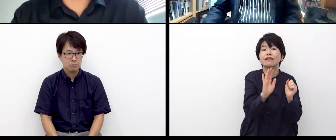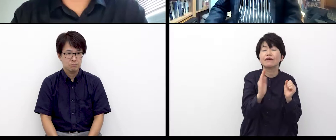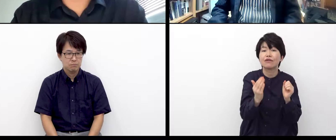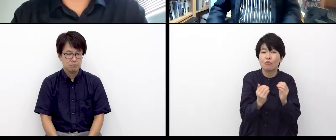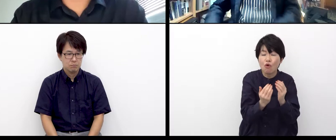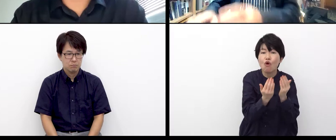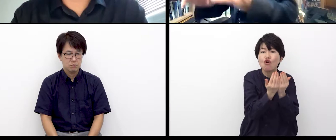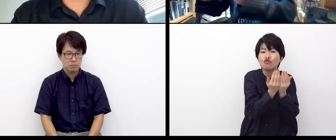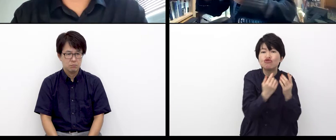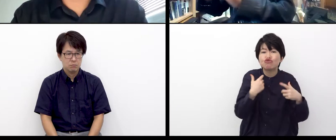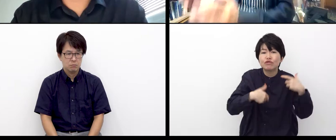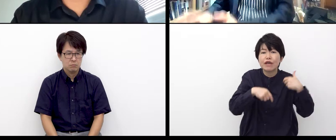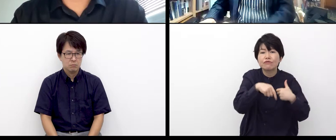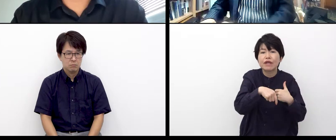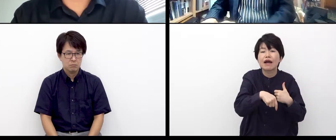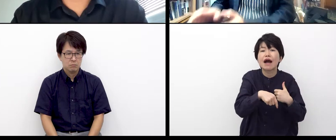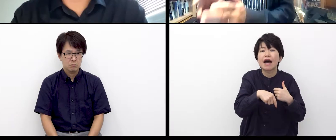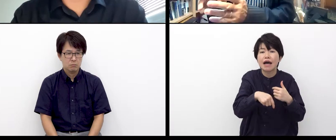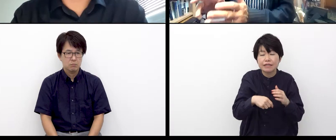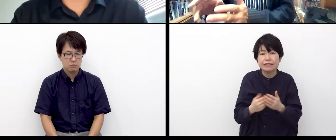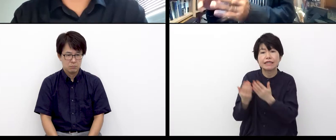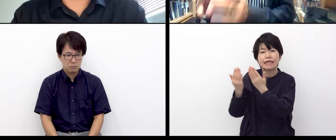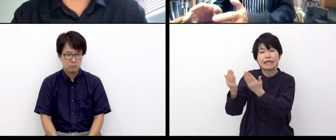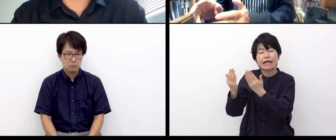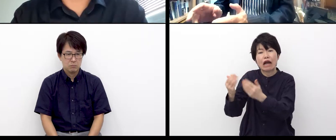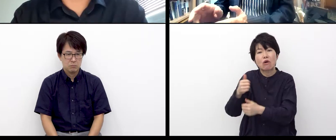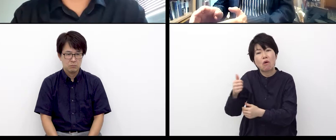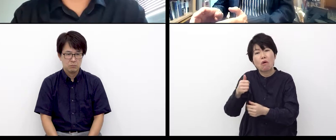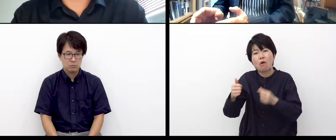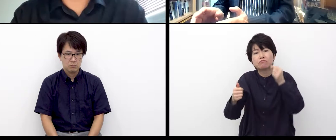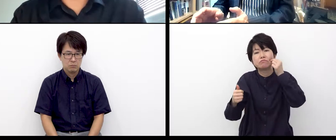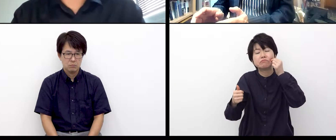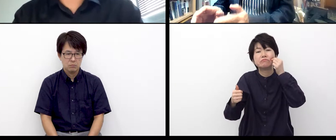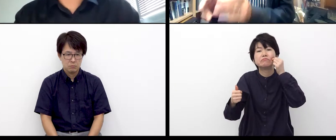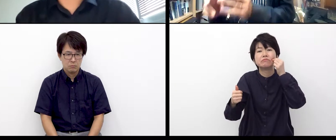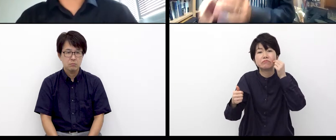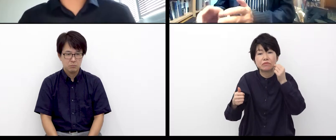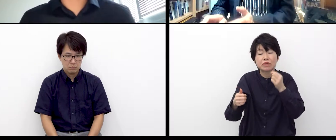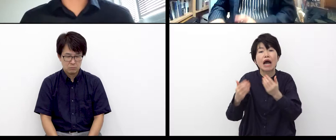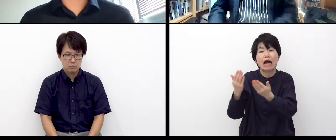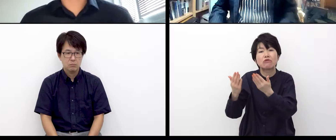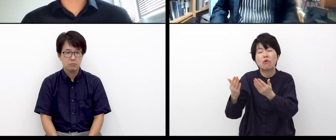and didn't go to school, and they graduated,